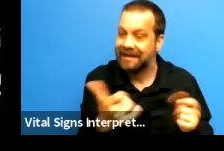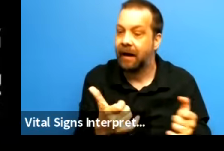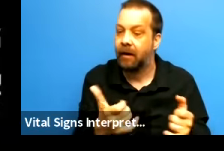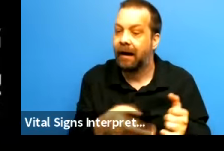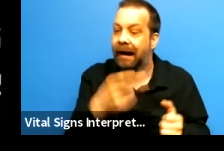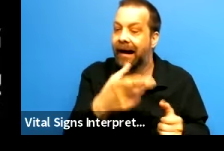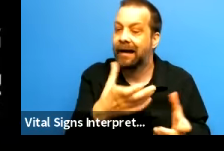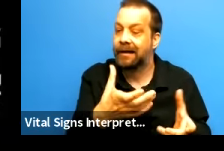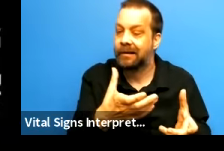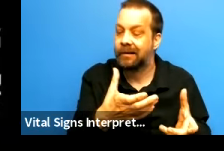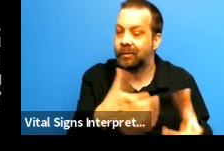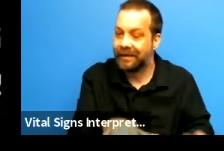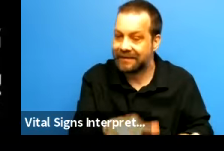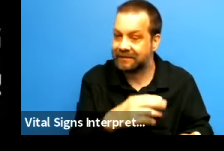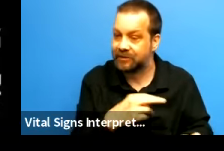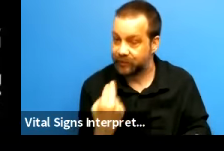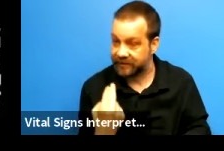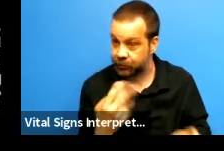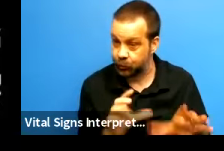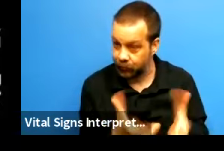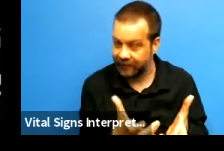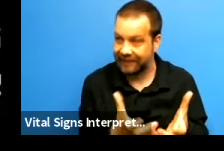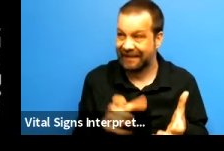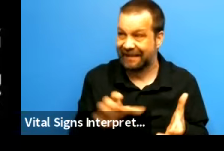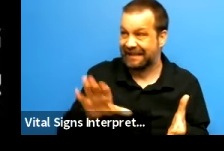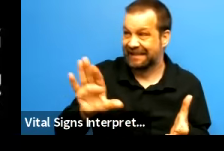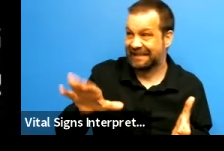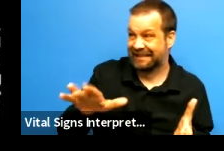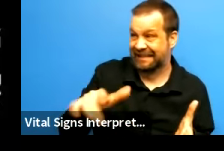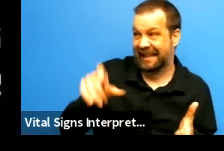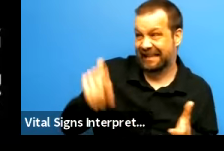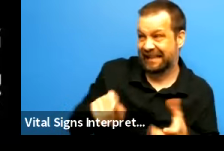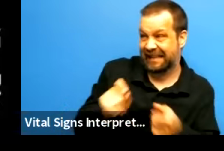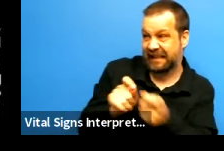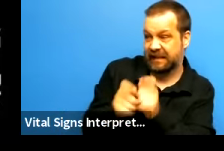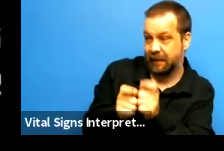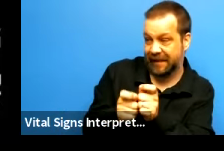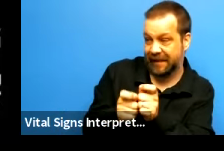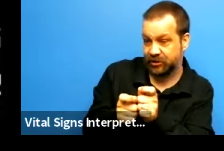they need an accommodation. They need to have a reasonable